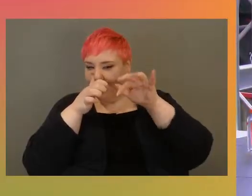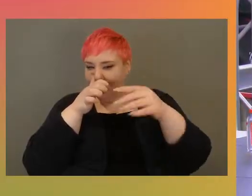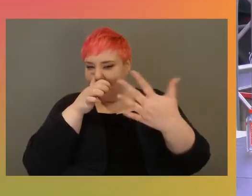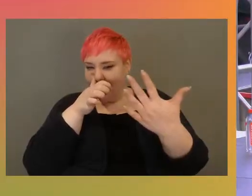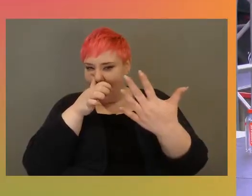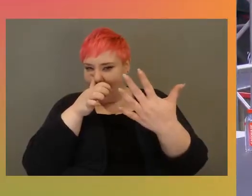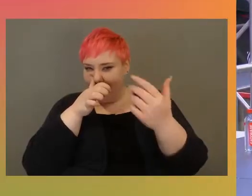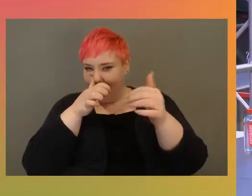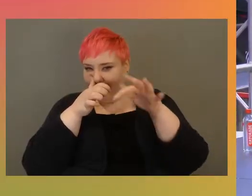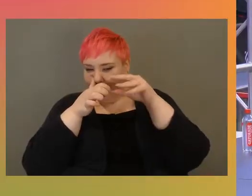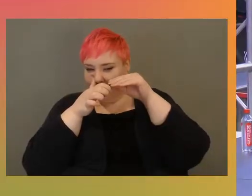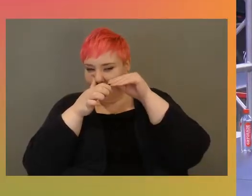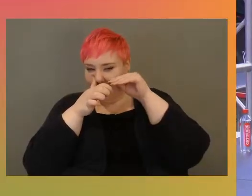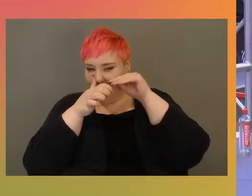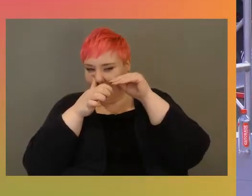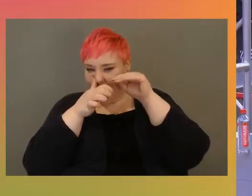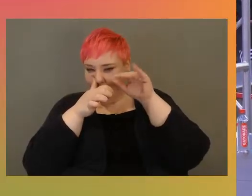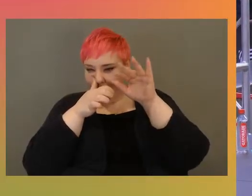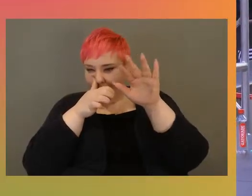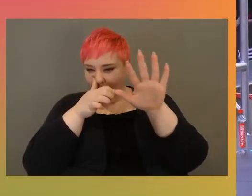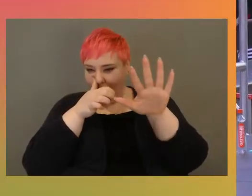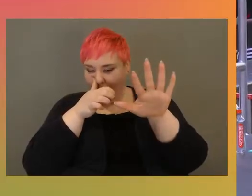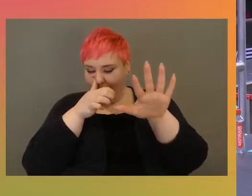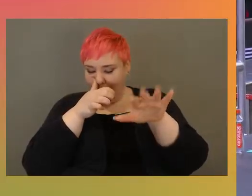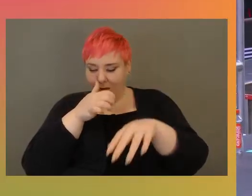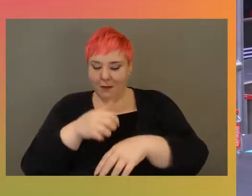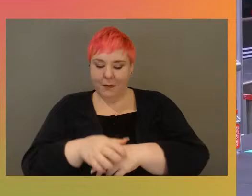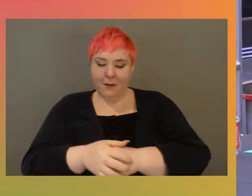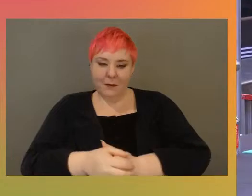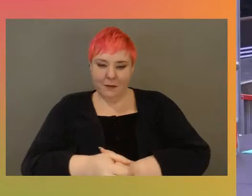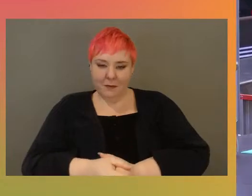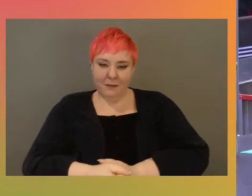YOUR RIGHT NOSTRIL. AND BREEZE THROUGH THE LEFT